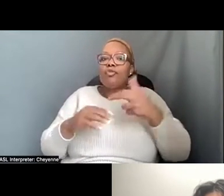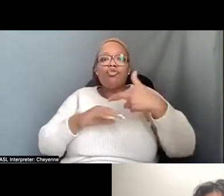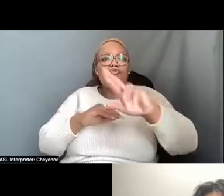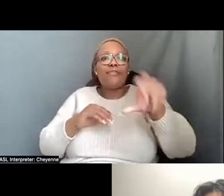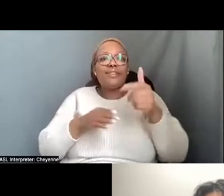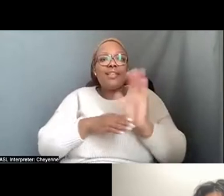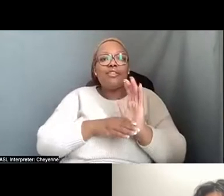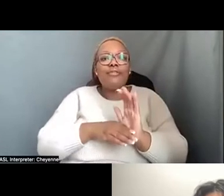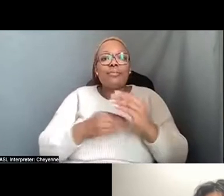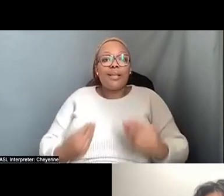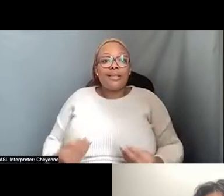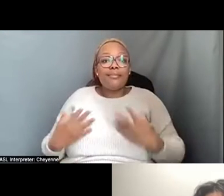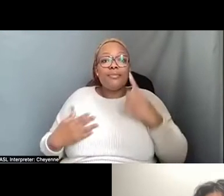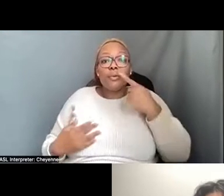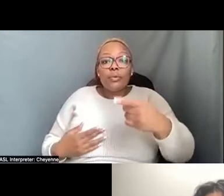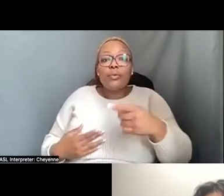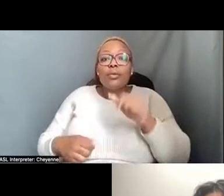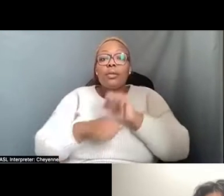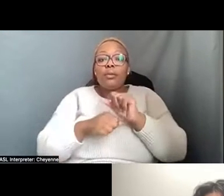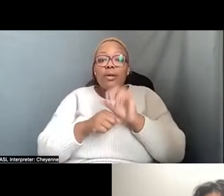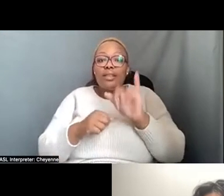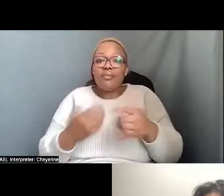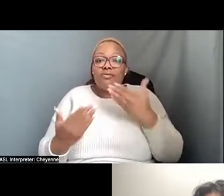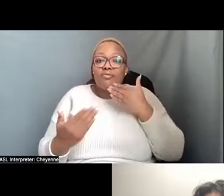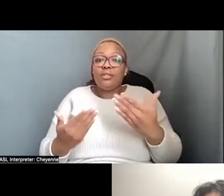community-based practices? Talk about that.